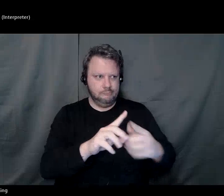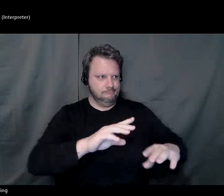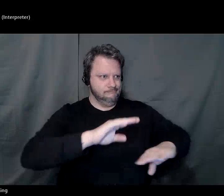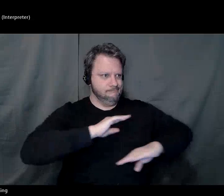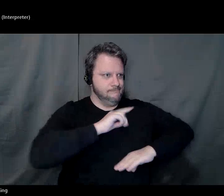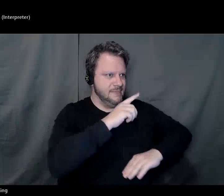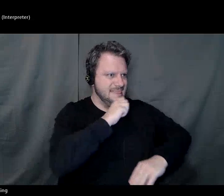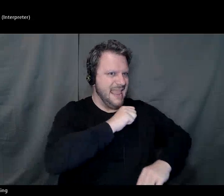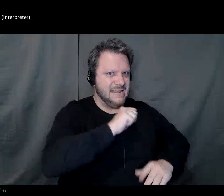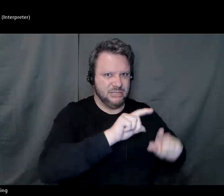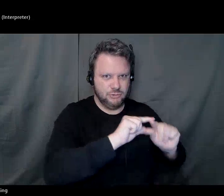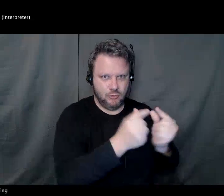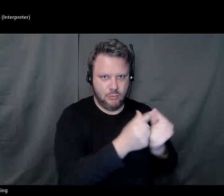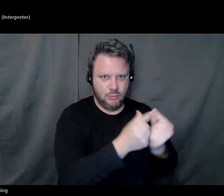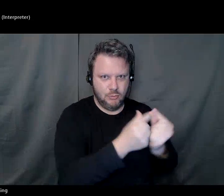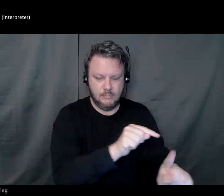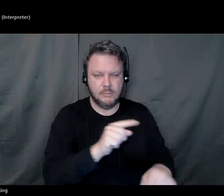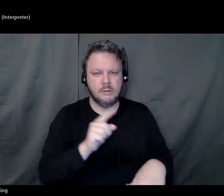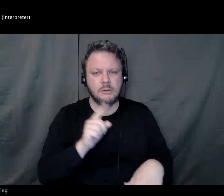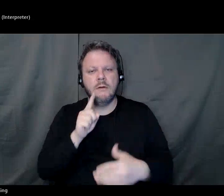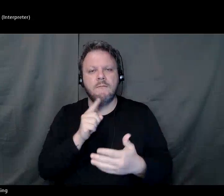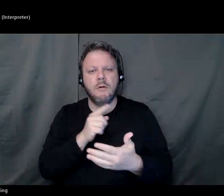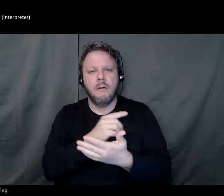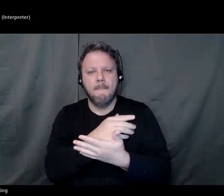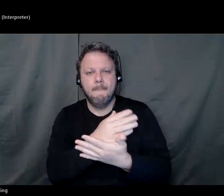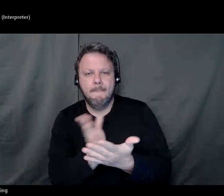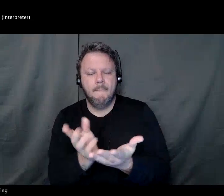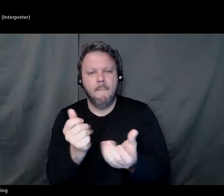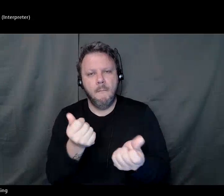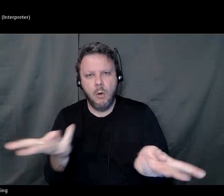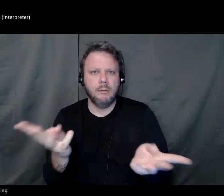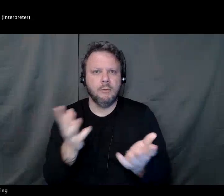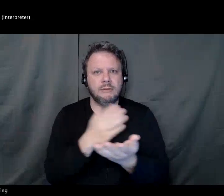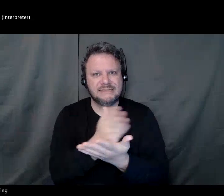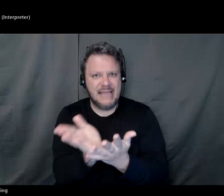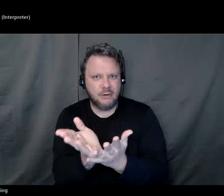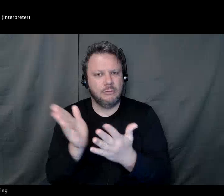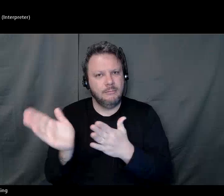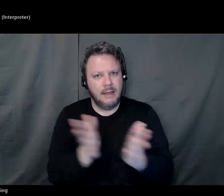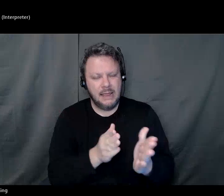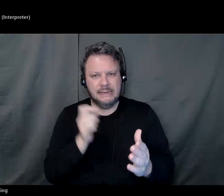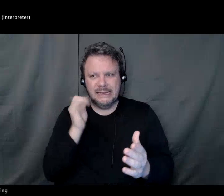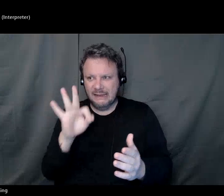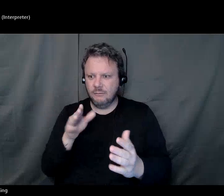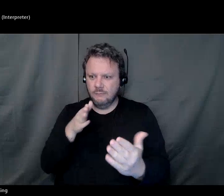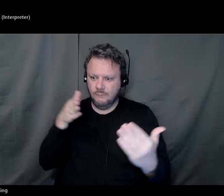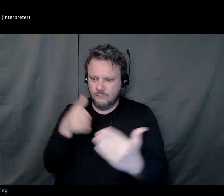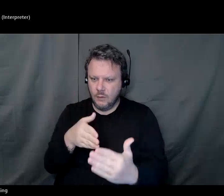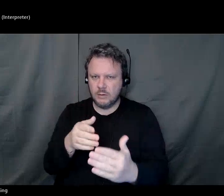and I think when it comes to multi sector plans too and again if you focus on topics like social isolation.